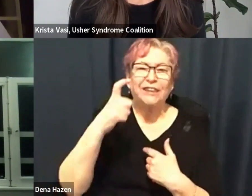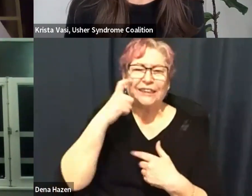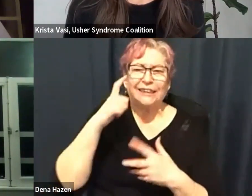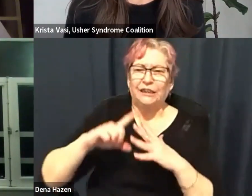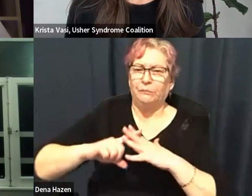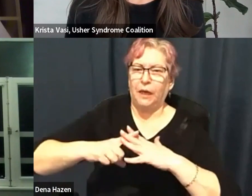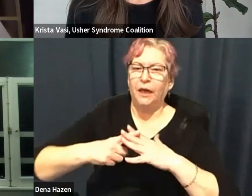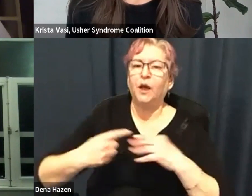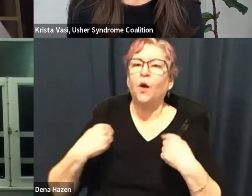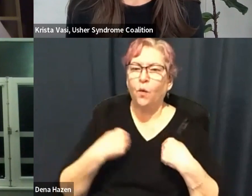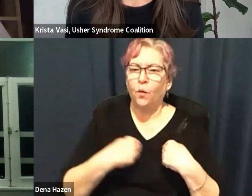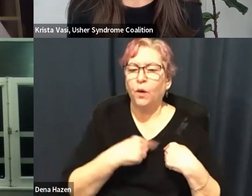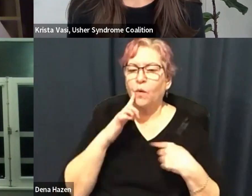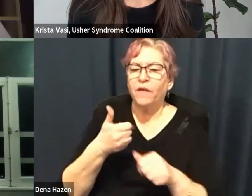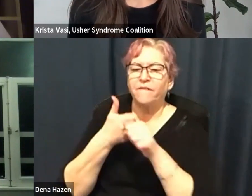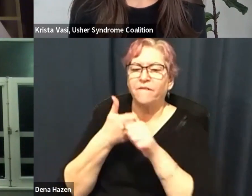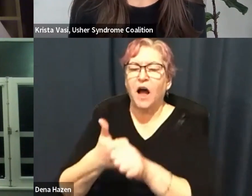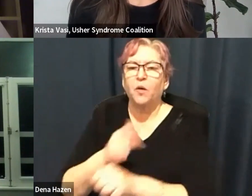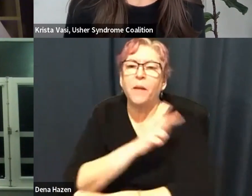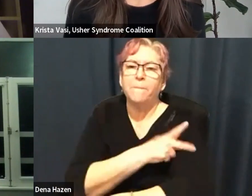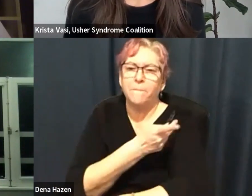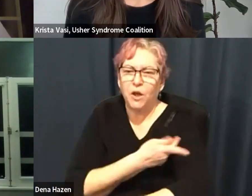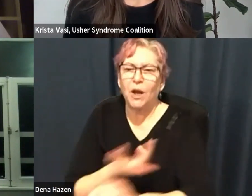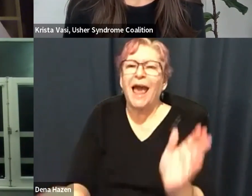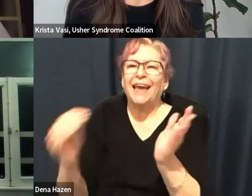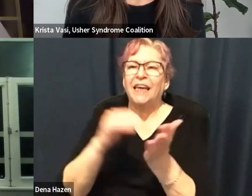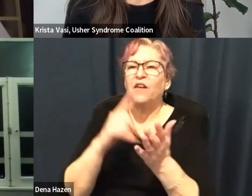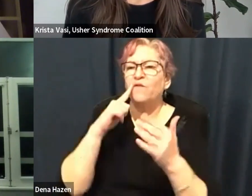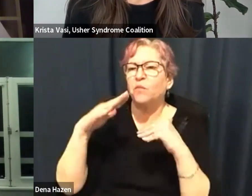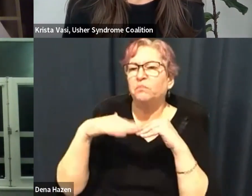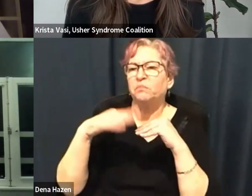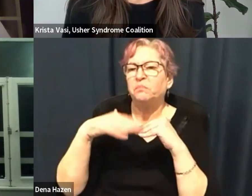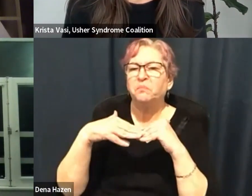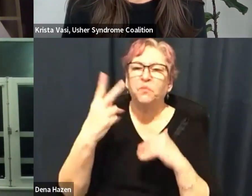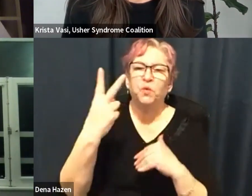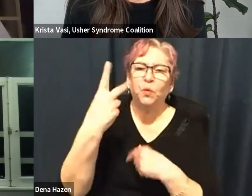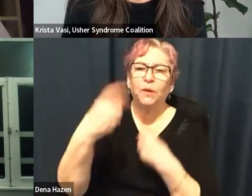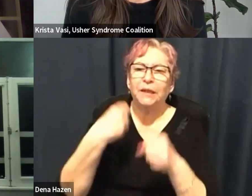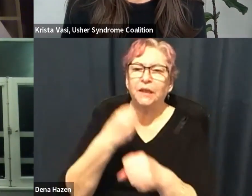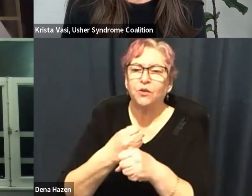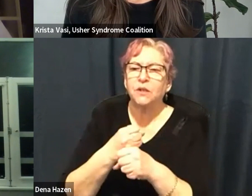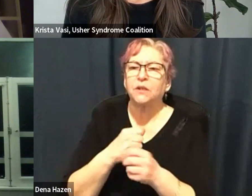we will be following patients again for at least two years.